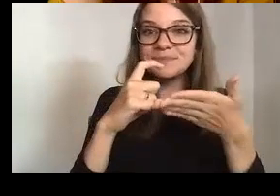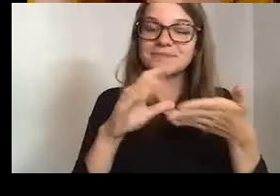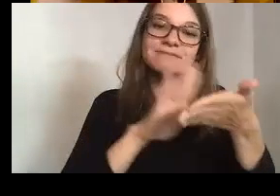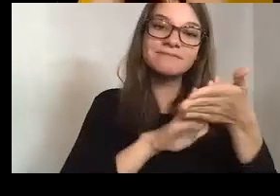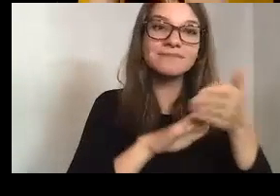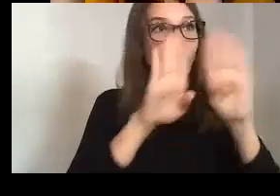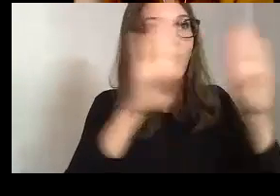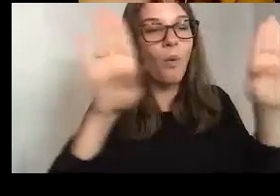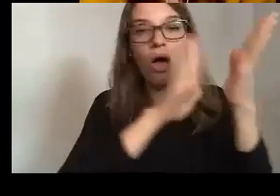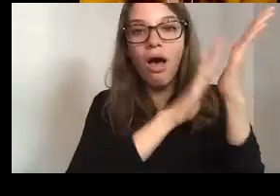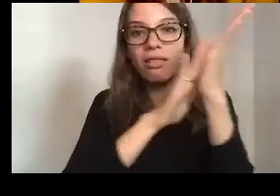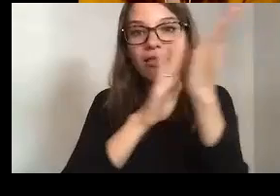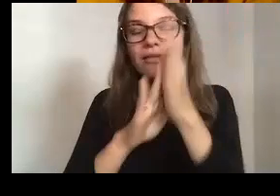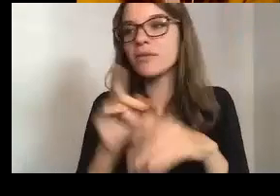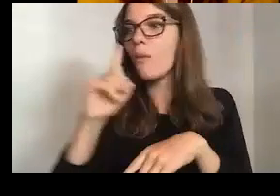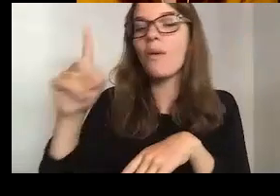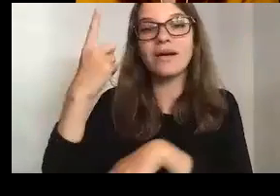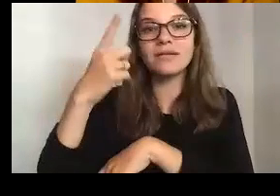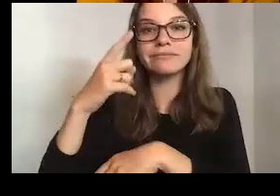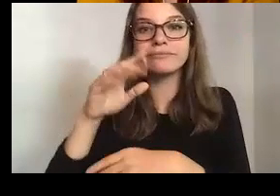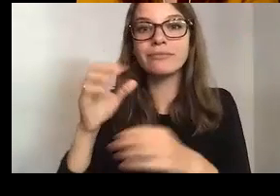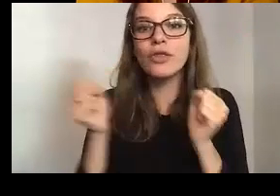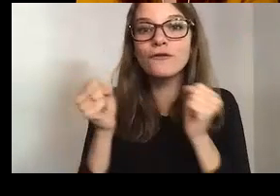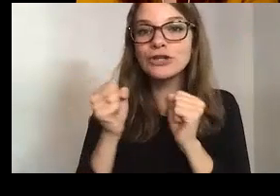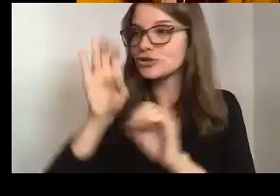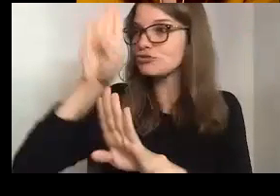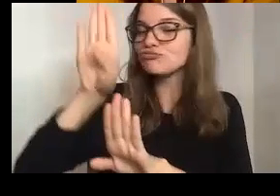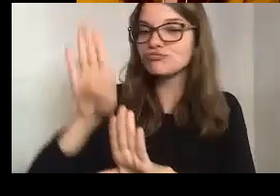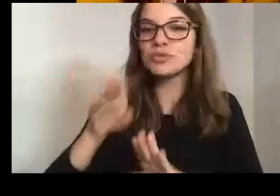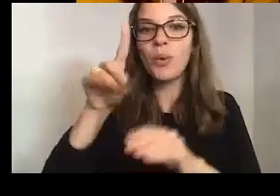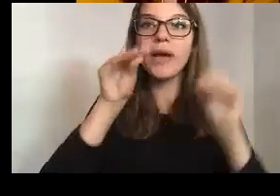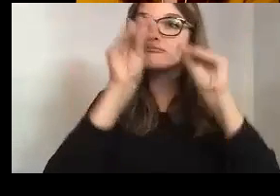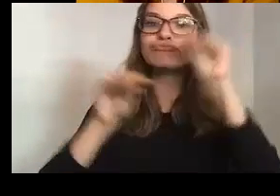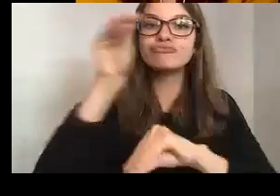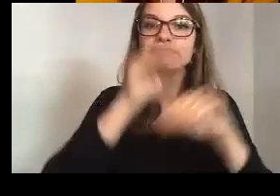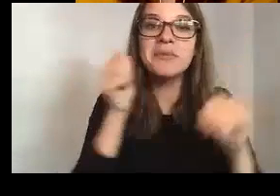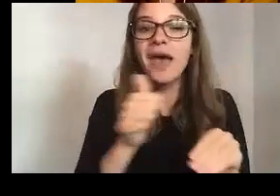you can mix and match depending on the day you know these all provide that same visual support